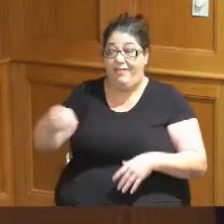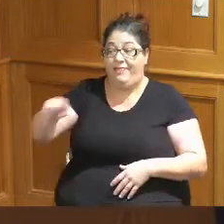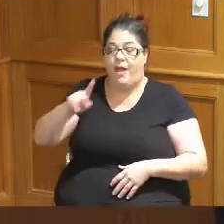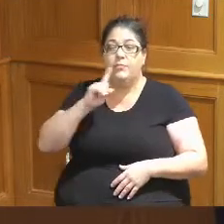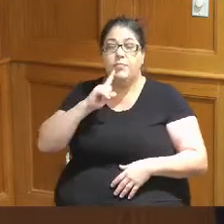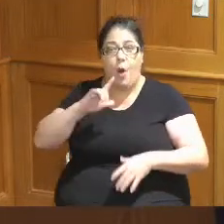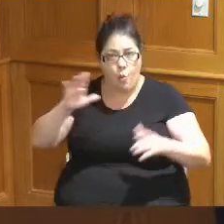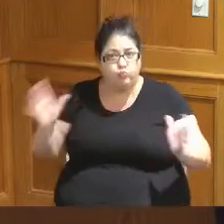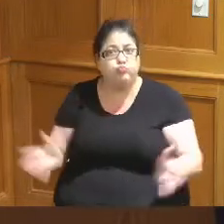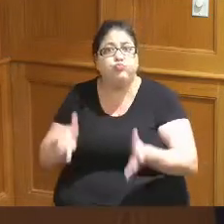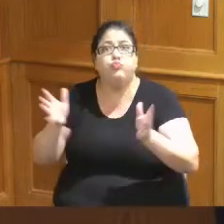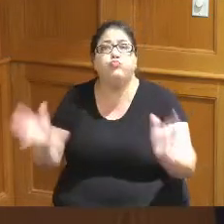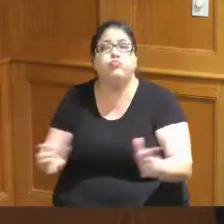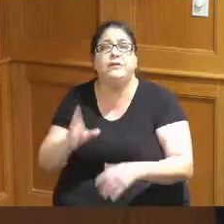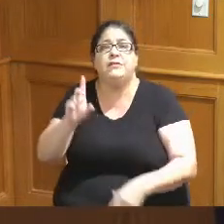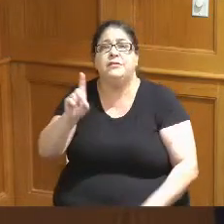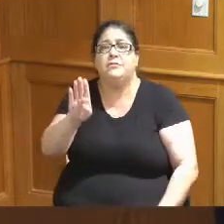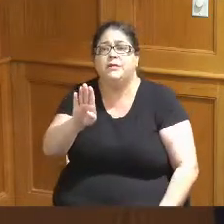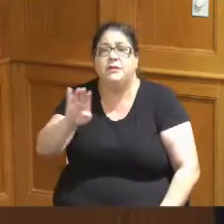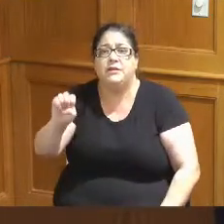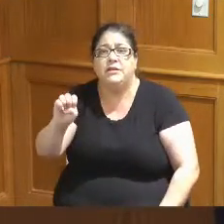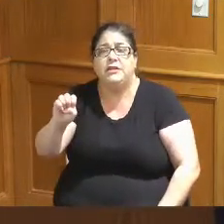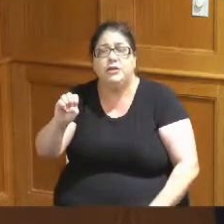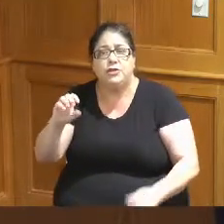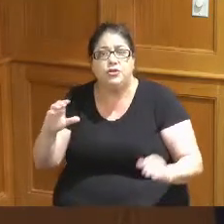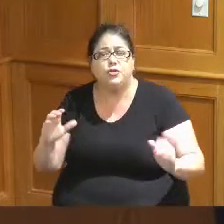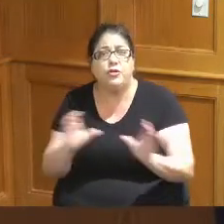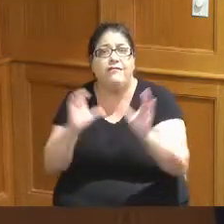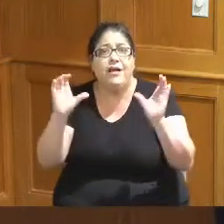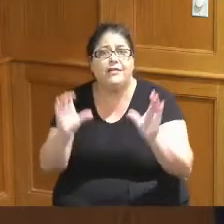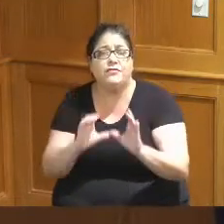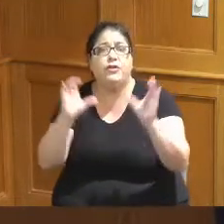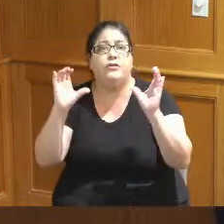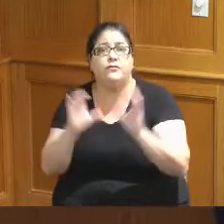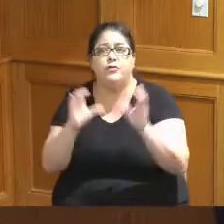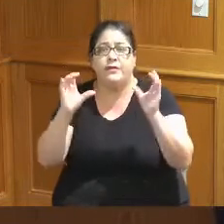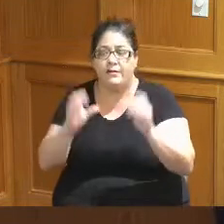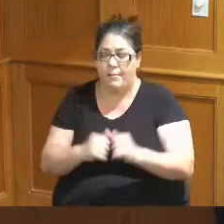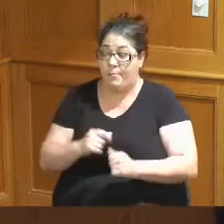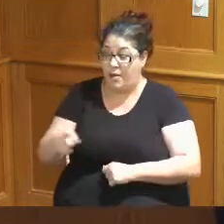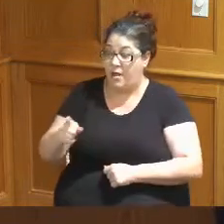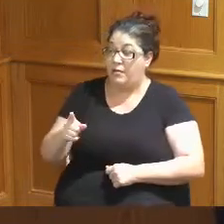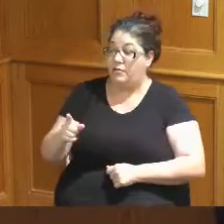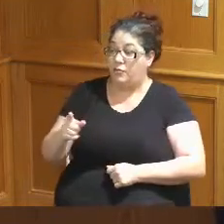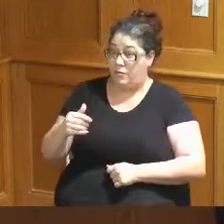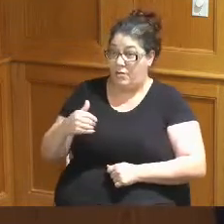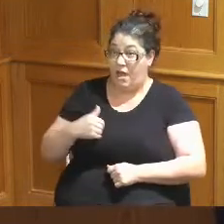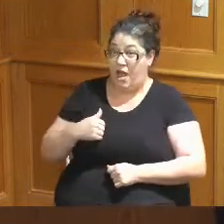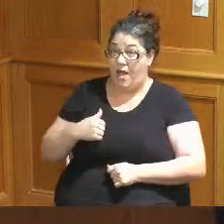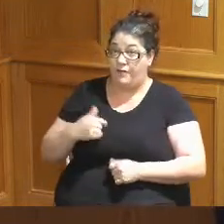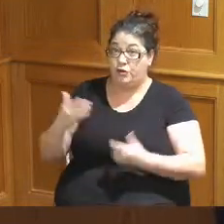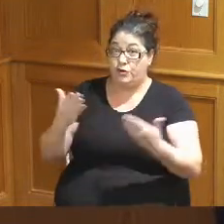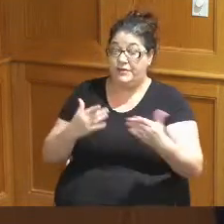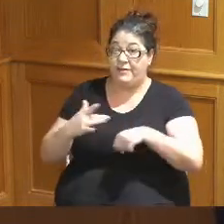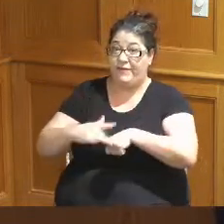get certified with DBE but you may not have services that would be for this bridge this